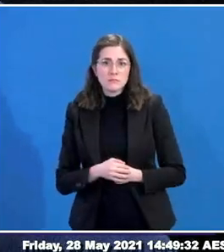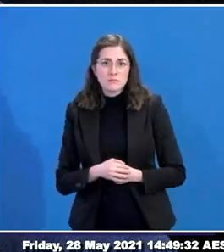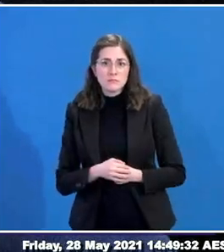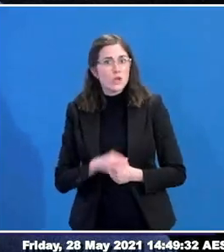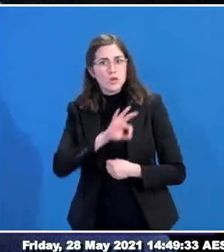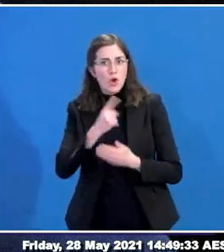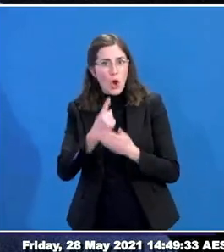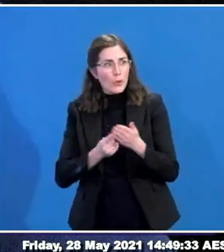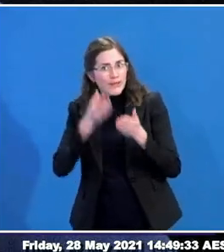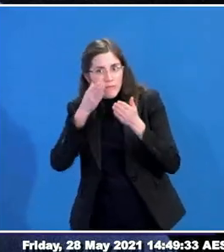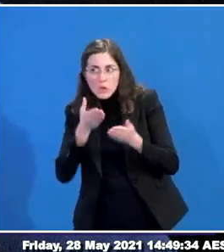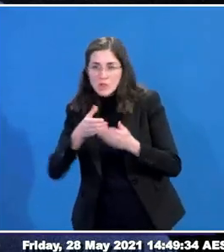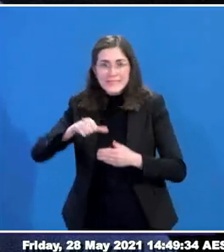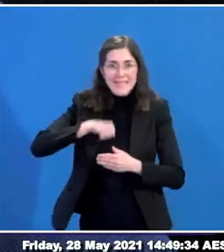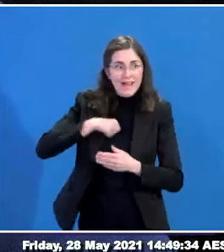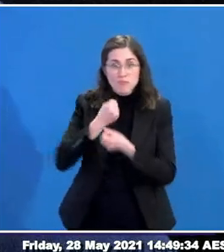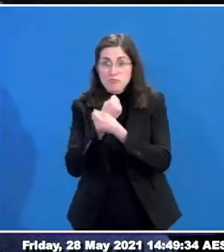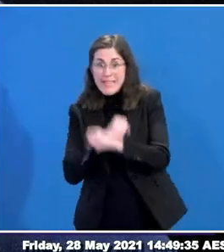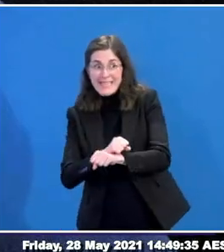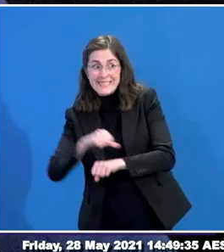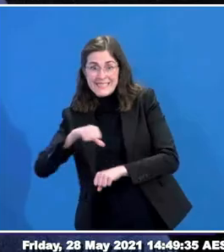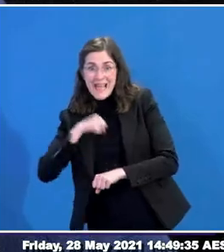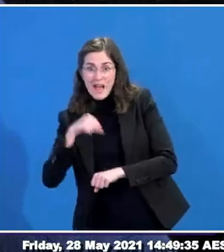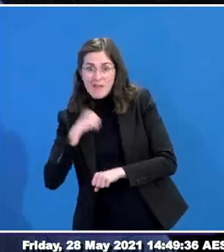whom allegations have been made, taken?